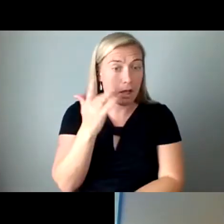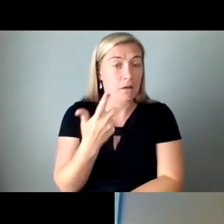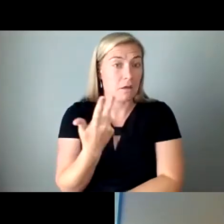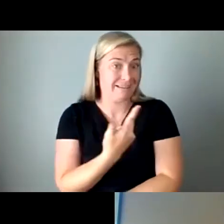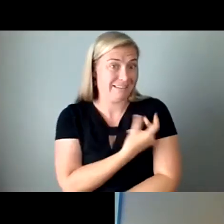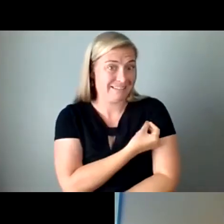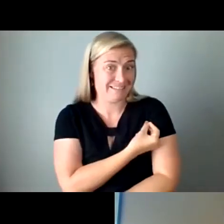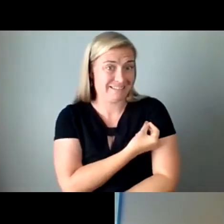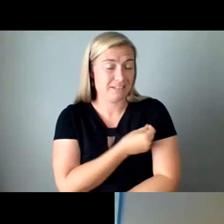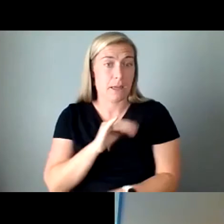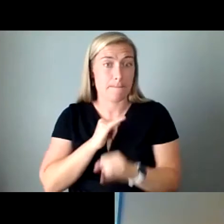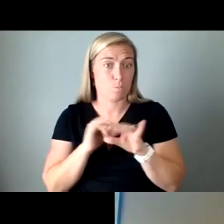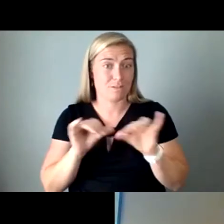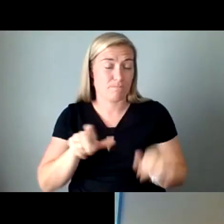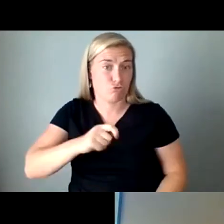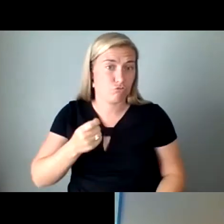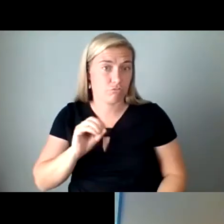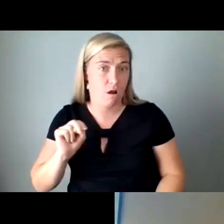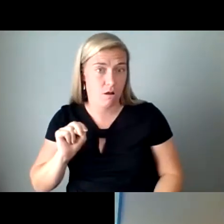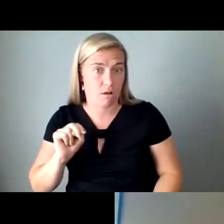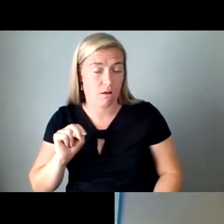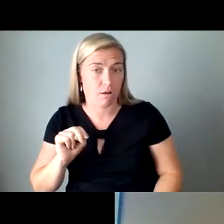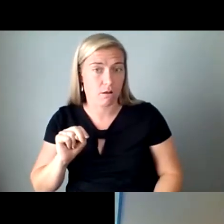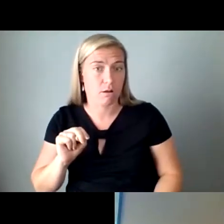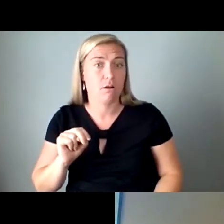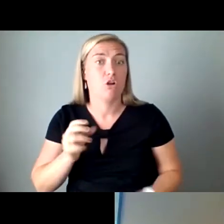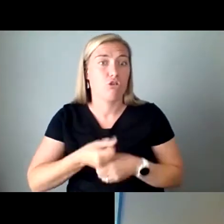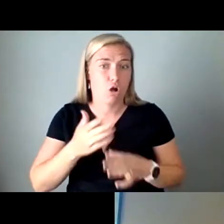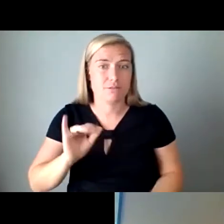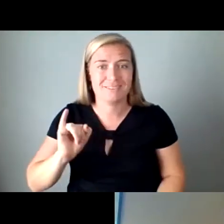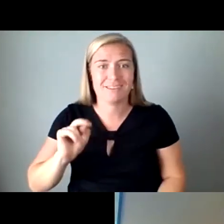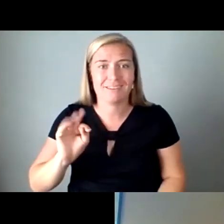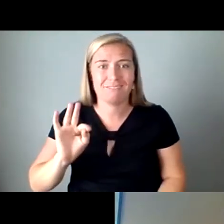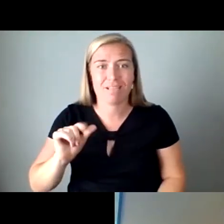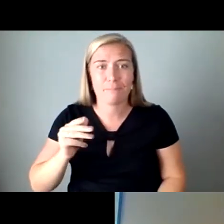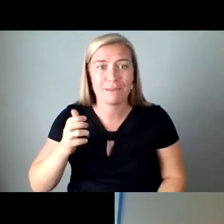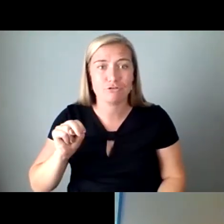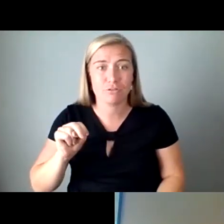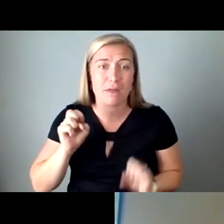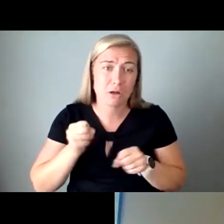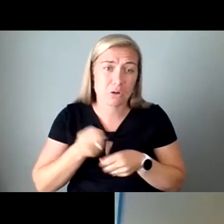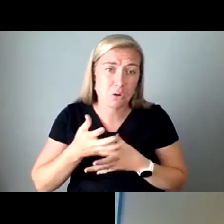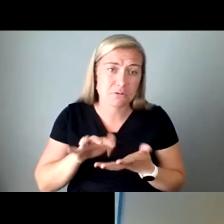your immune system, and part of that turning on is inflammation that can cause damage. It's also